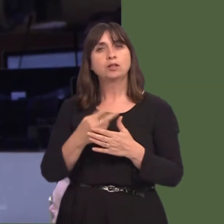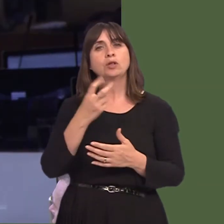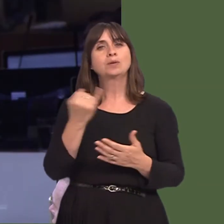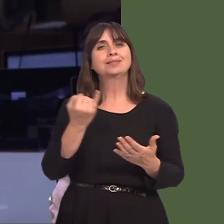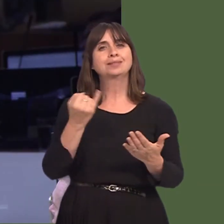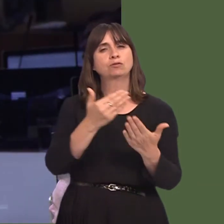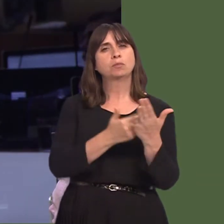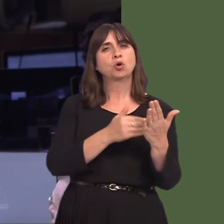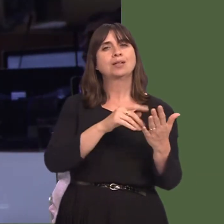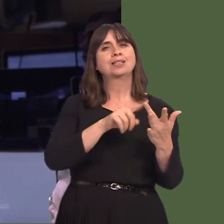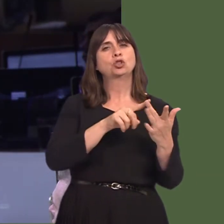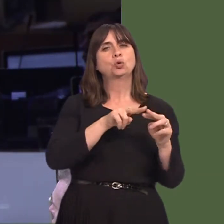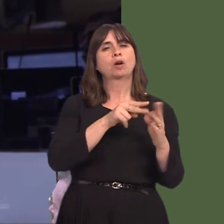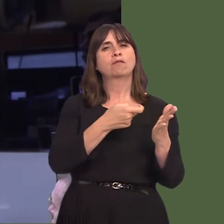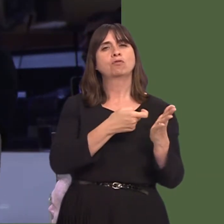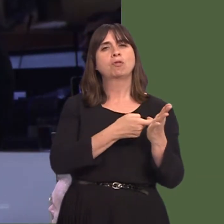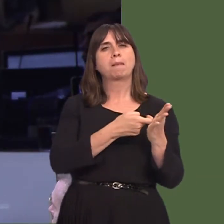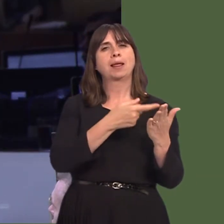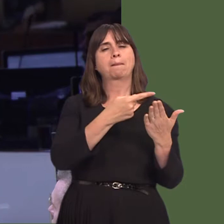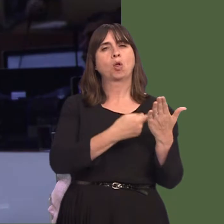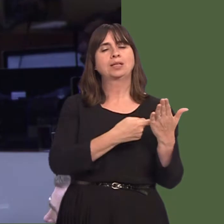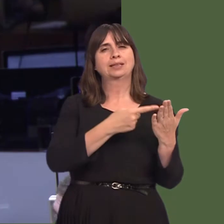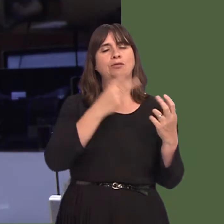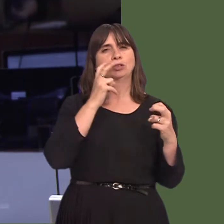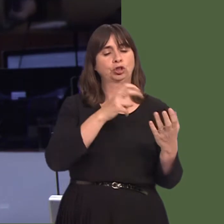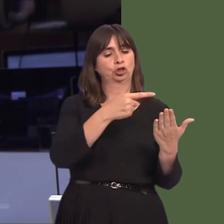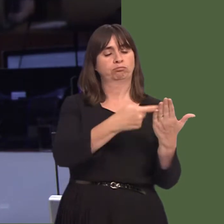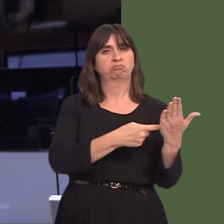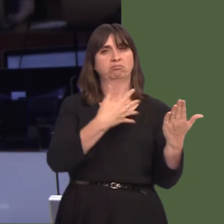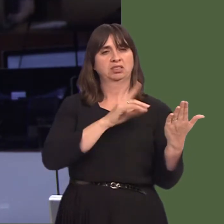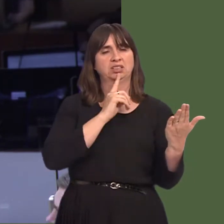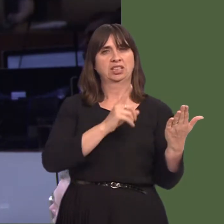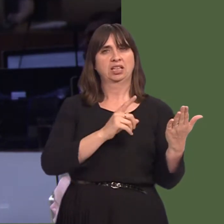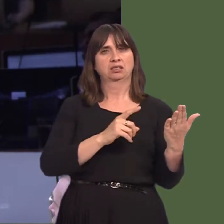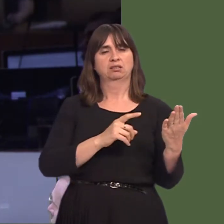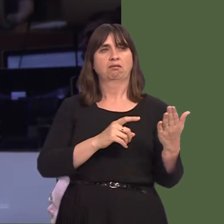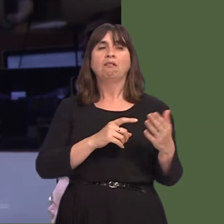the Institute for Public Policy Research suggests that problem gambling costs the Welsh Government